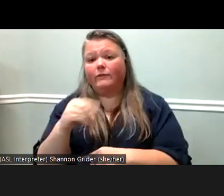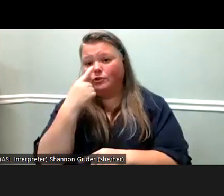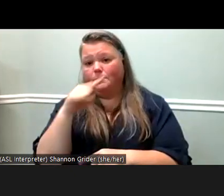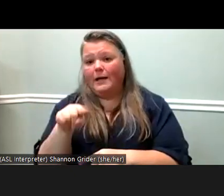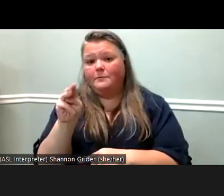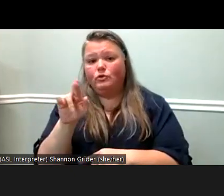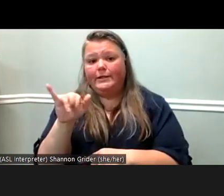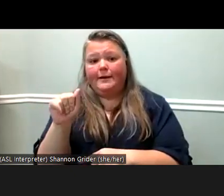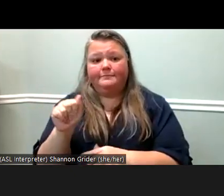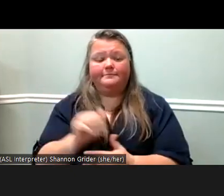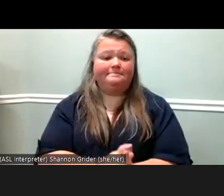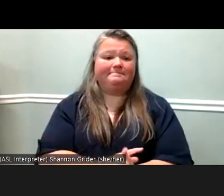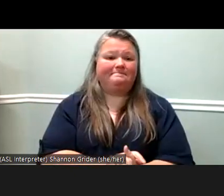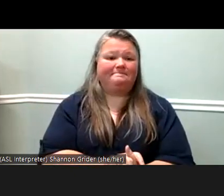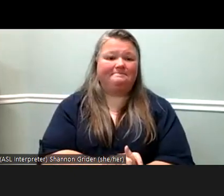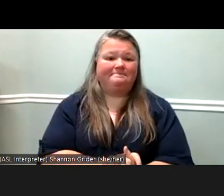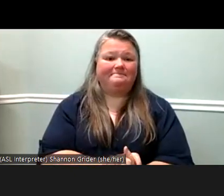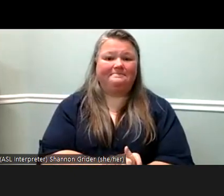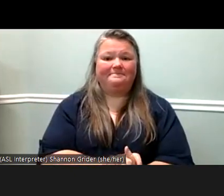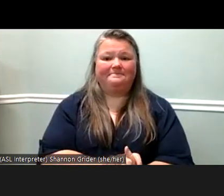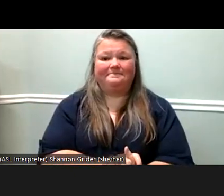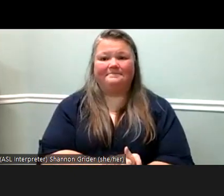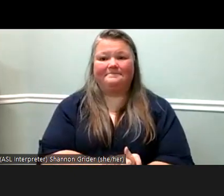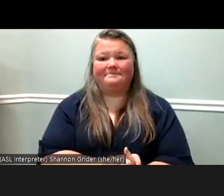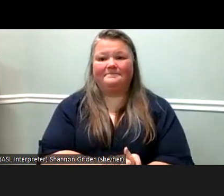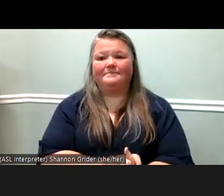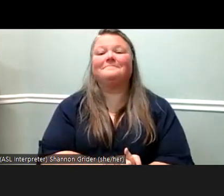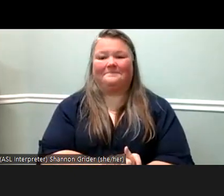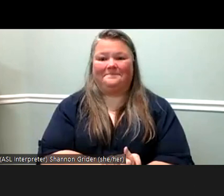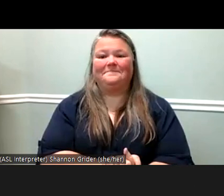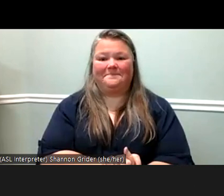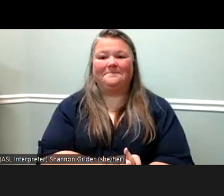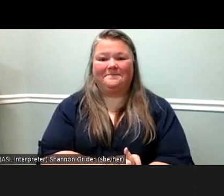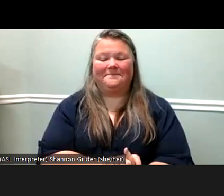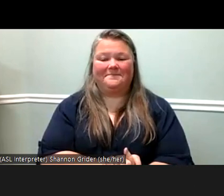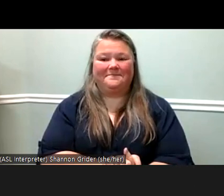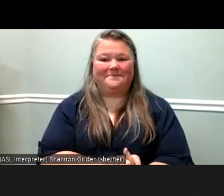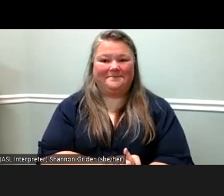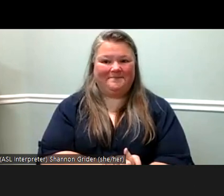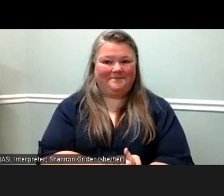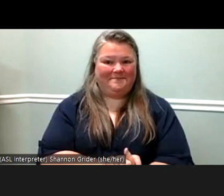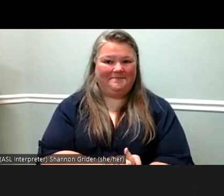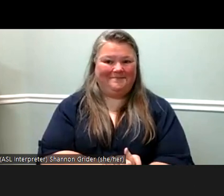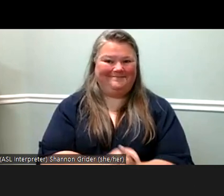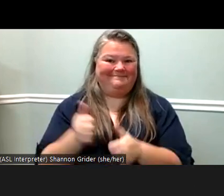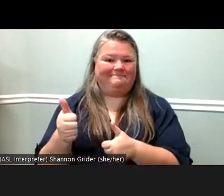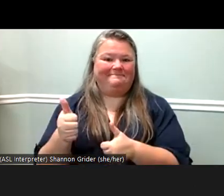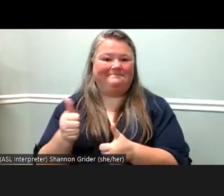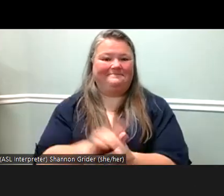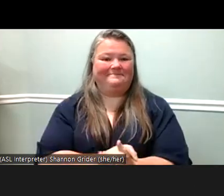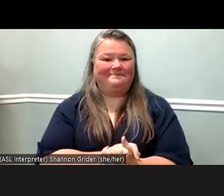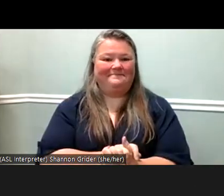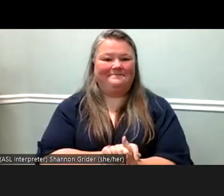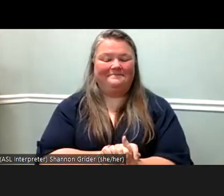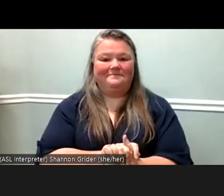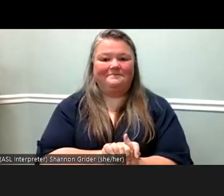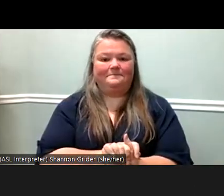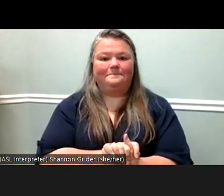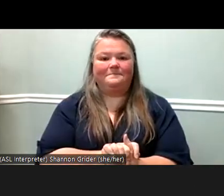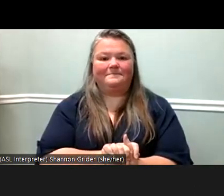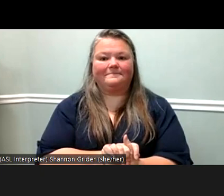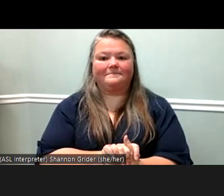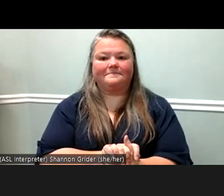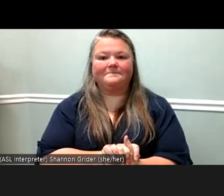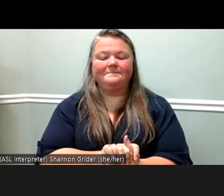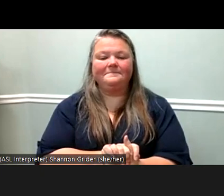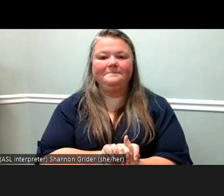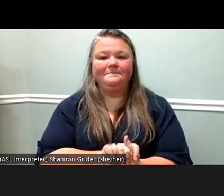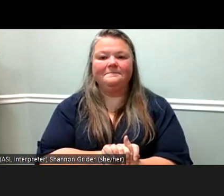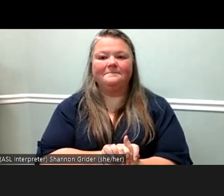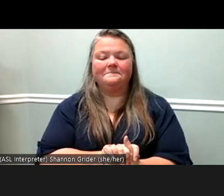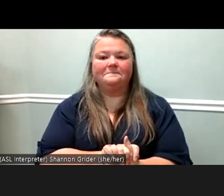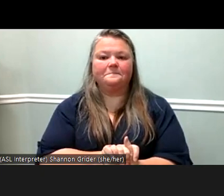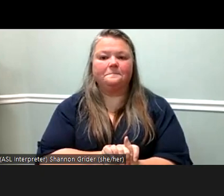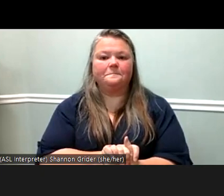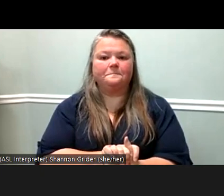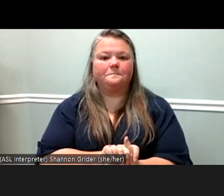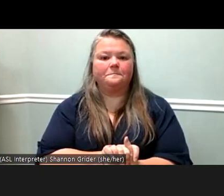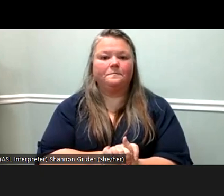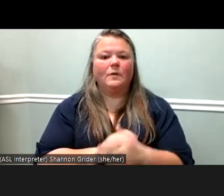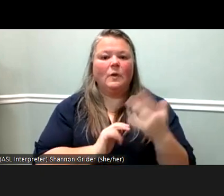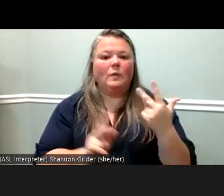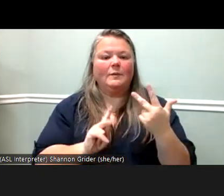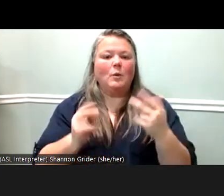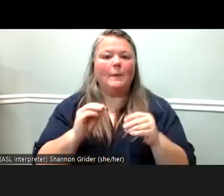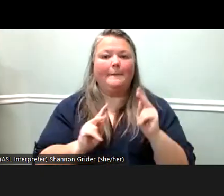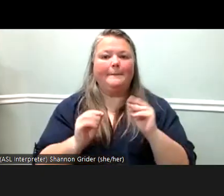WELCOME, EVERYONE. WE ARE INVITING PEOPLE TO JOIN, BUT TO PLEASE TURN THEIR VIDEOS OFF AND TO GO AHEAD AND MUTE. WHEN WE GET TO K AND A. HI, MARIA,